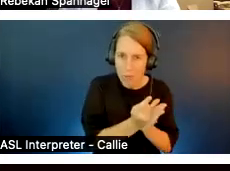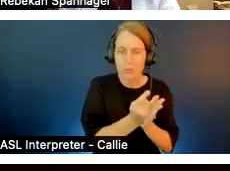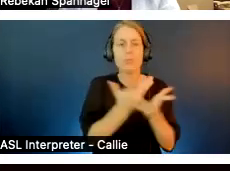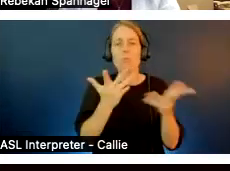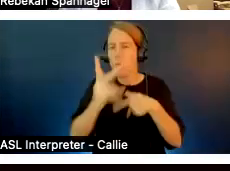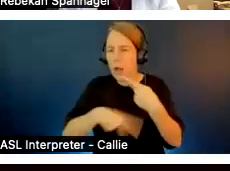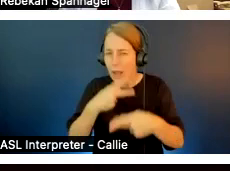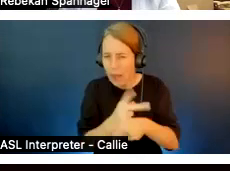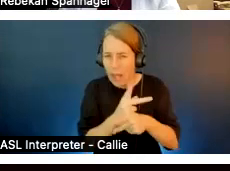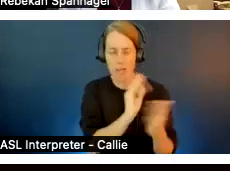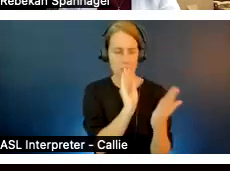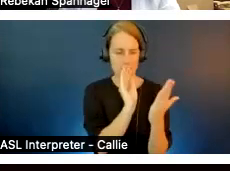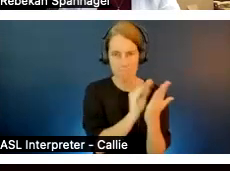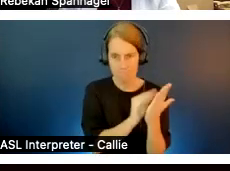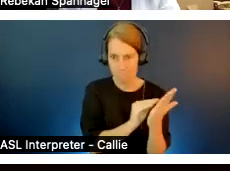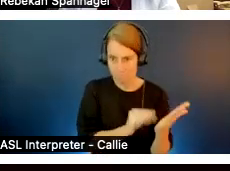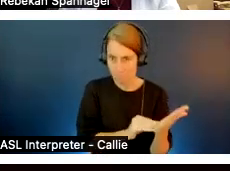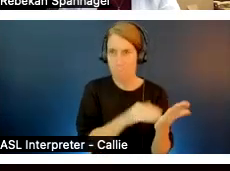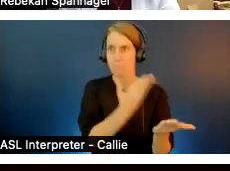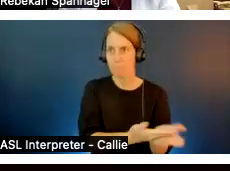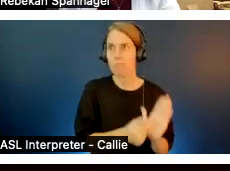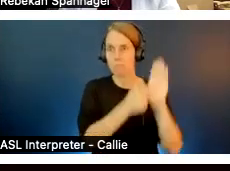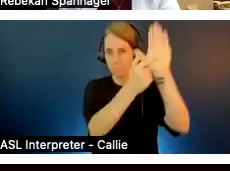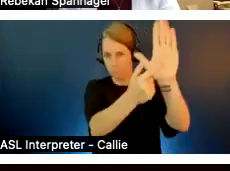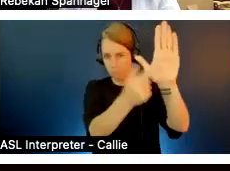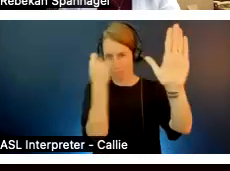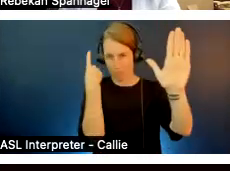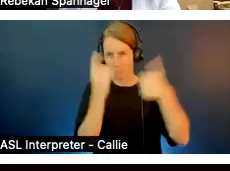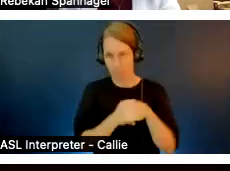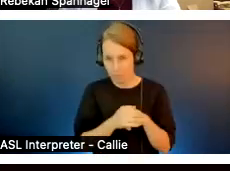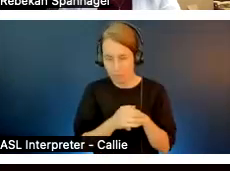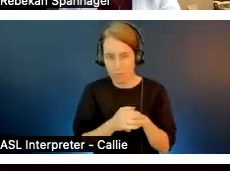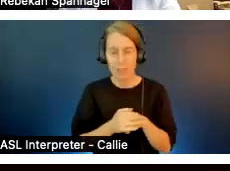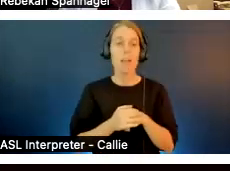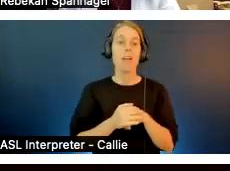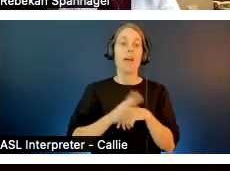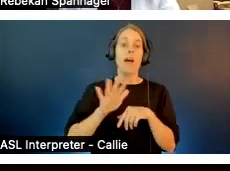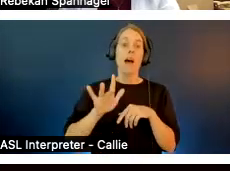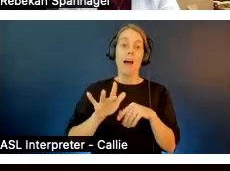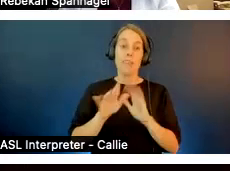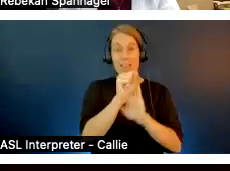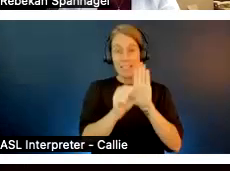and there are also other ways that the state can try to control the access to services such